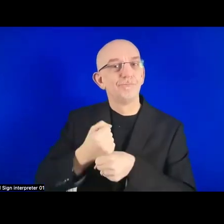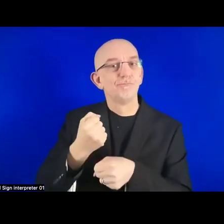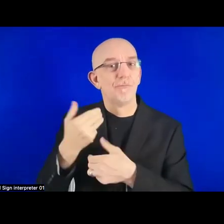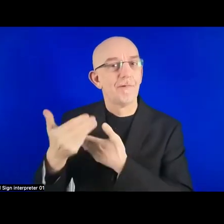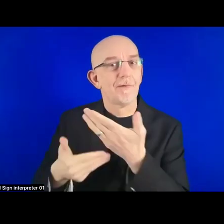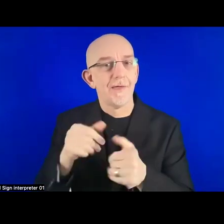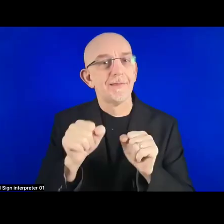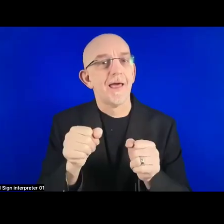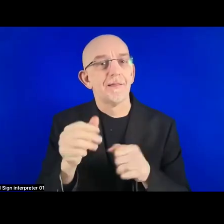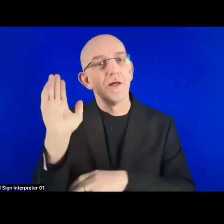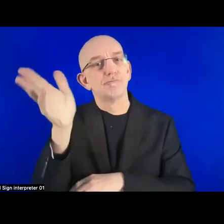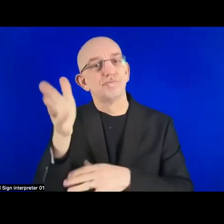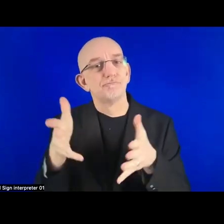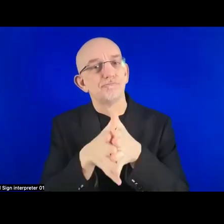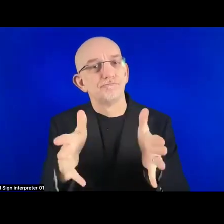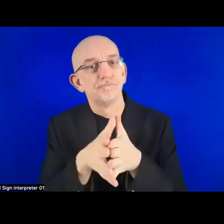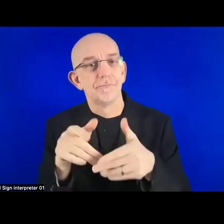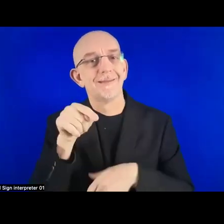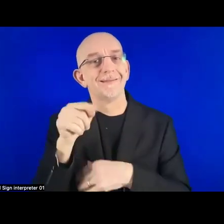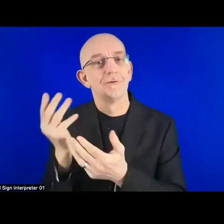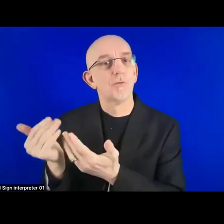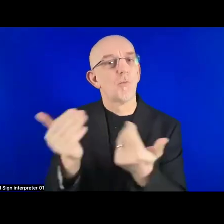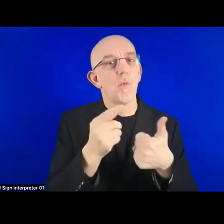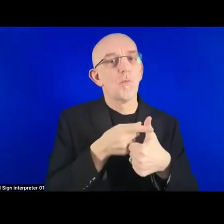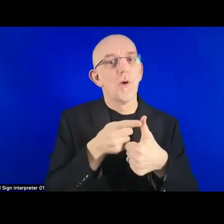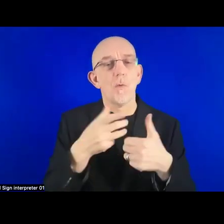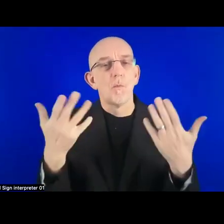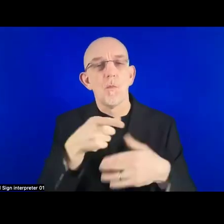So with that, I am going to step back by giving you a little bit of background on the